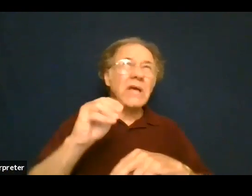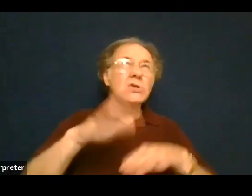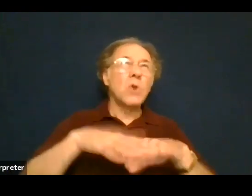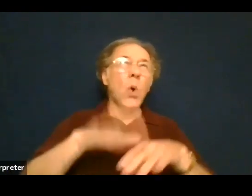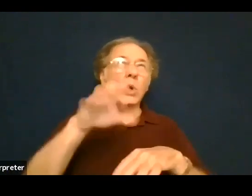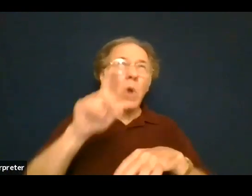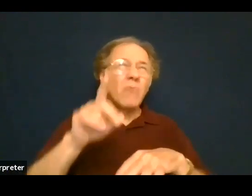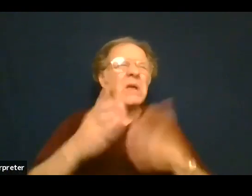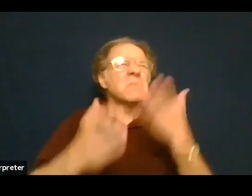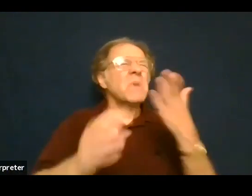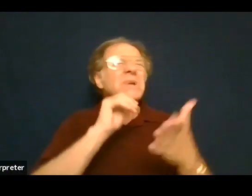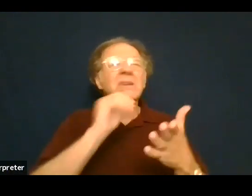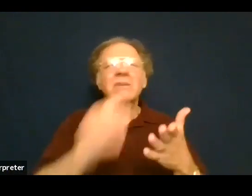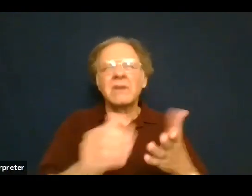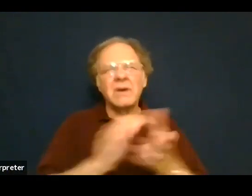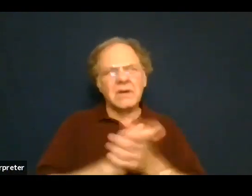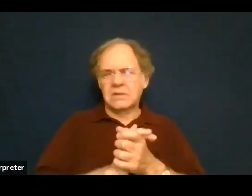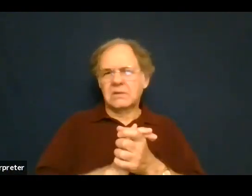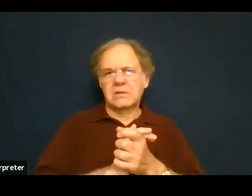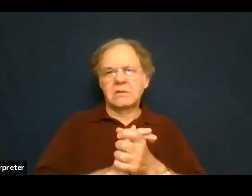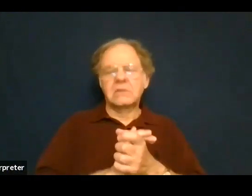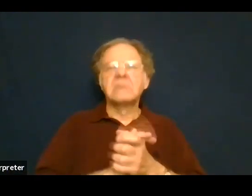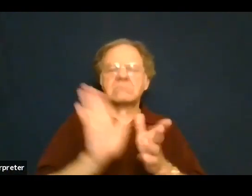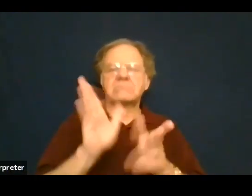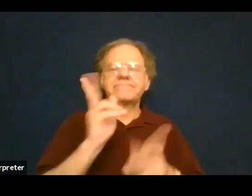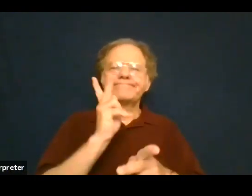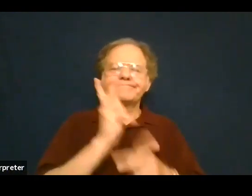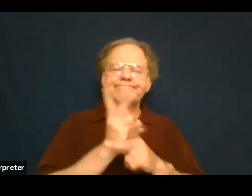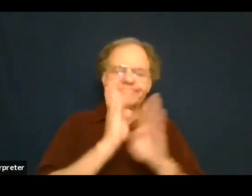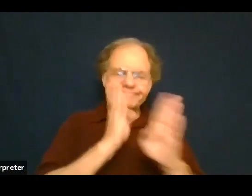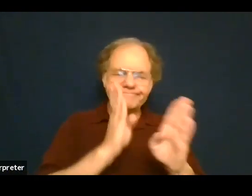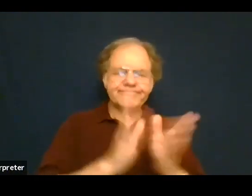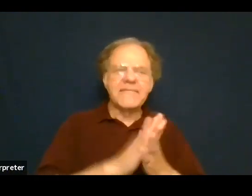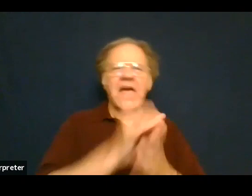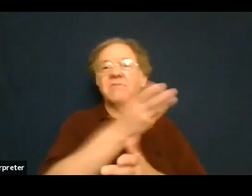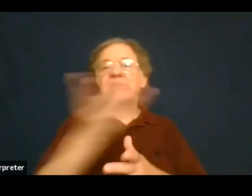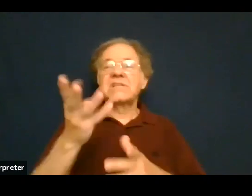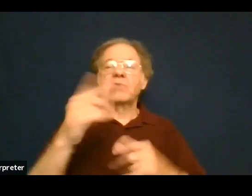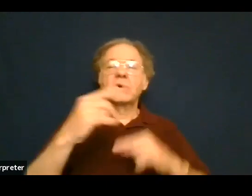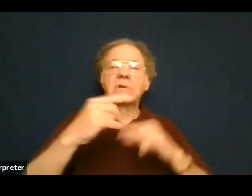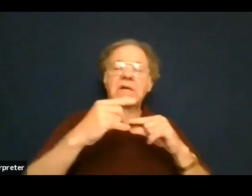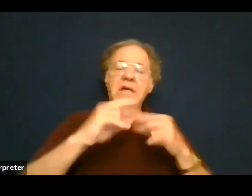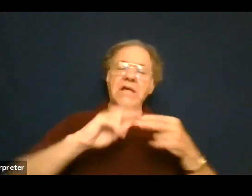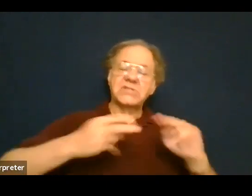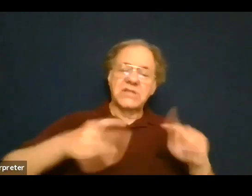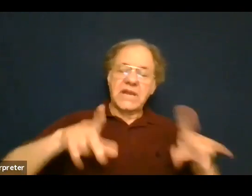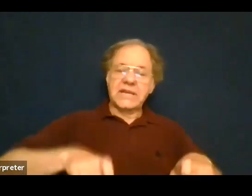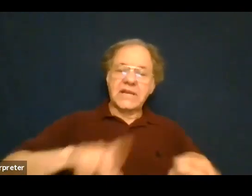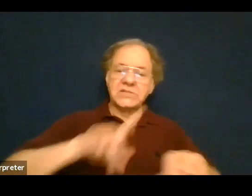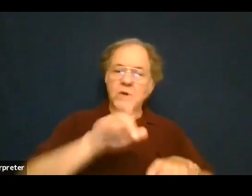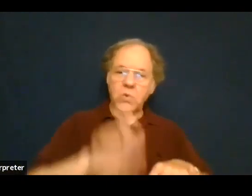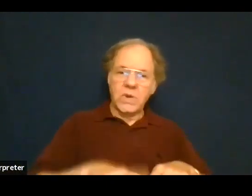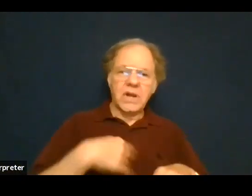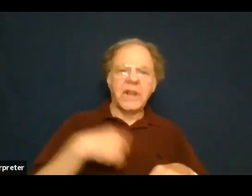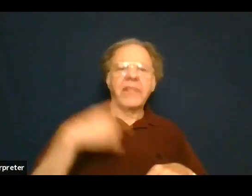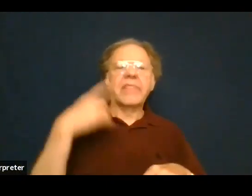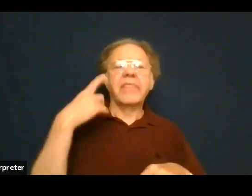Well, we'll stay tuned. We have several genetic testing questions, which I think would be to get to.